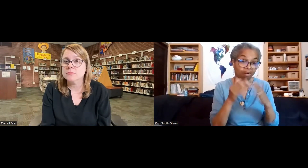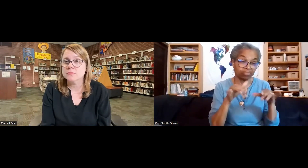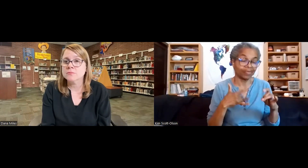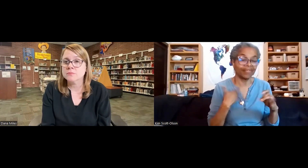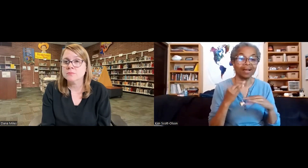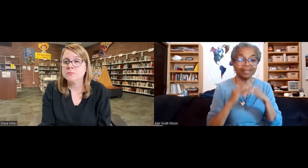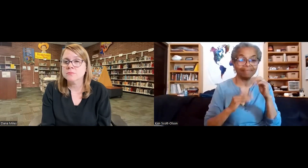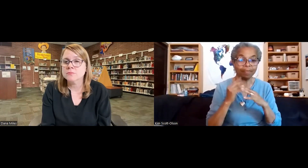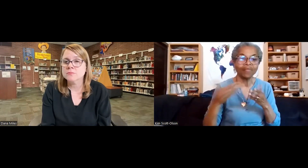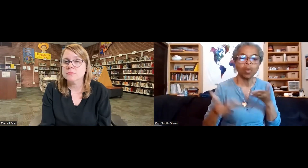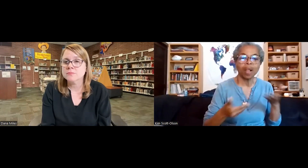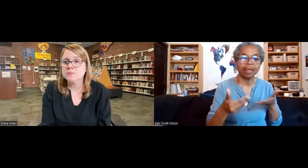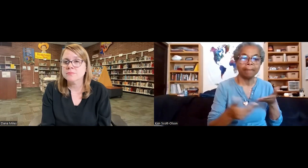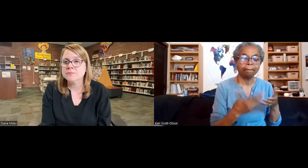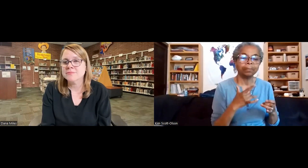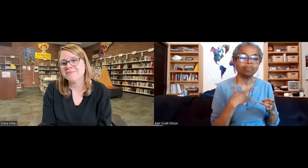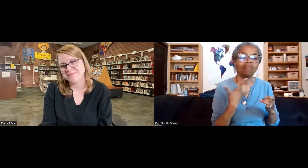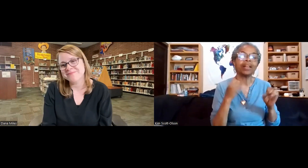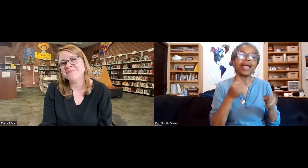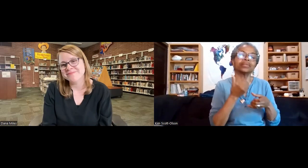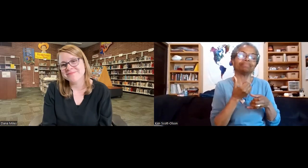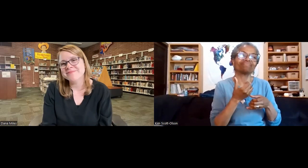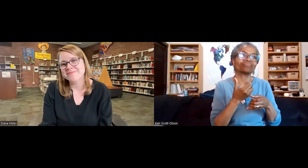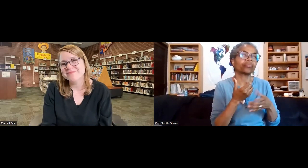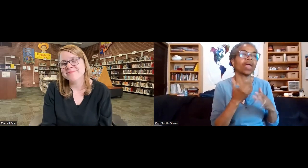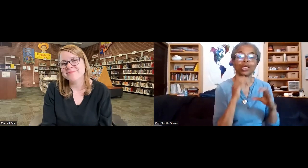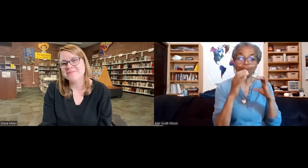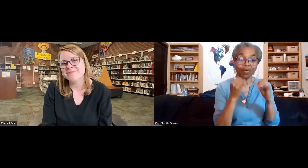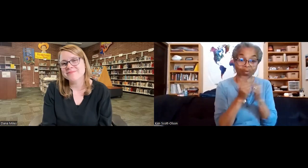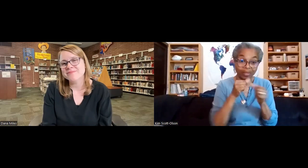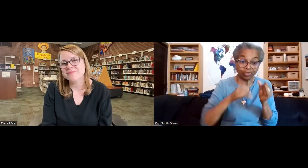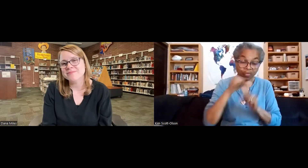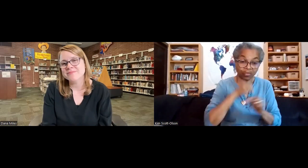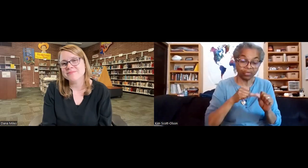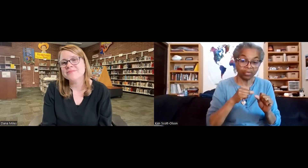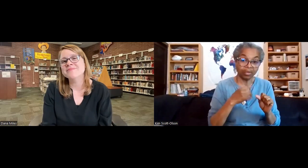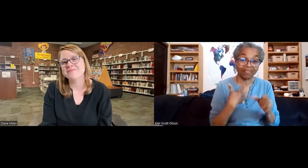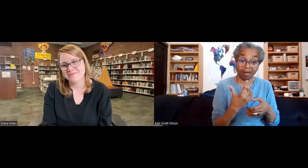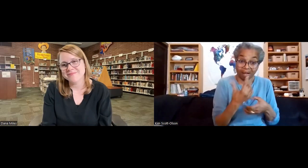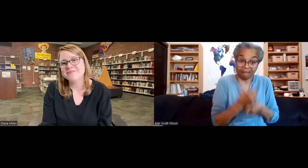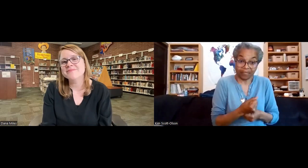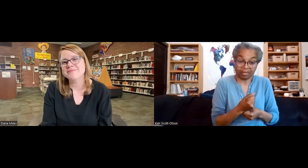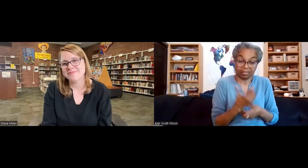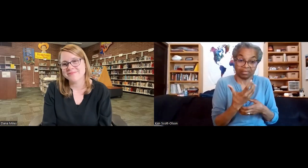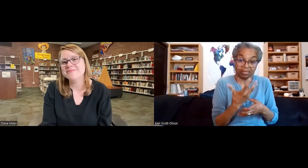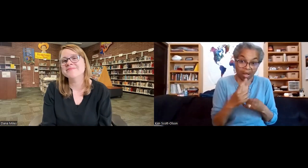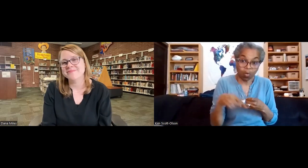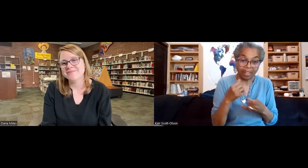I think it’s important for all children to feel comfortable and welcomed. To feel that they can communicate with each other